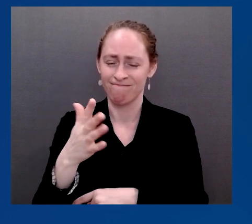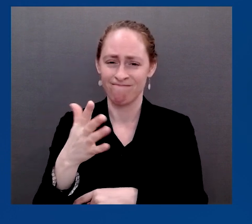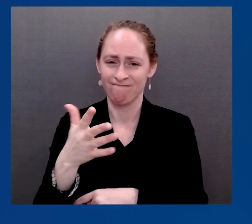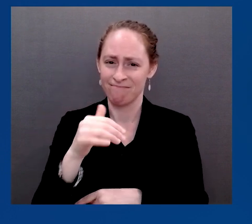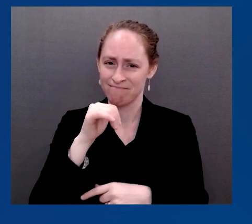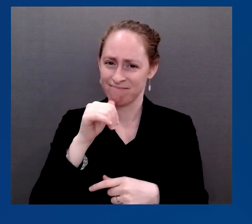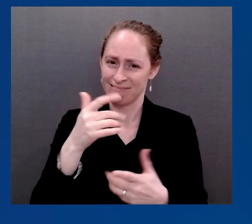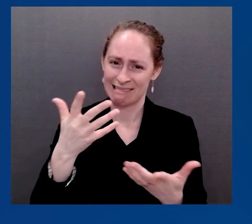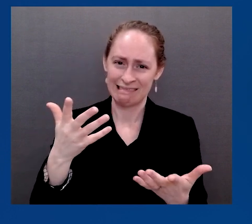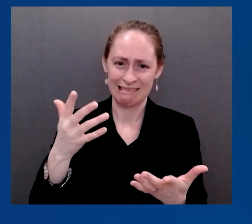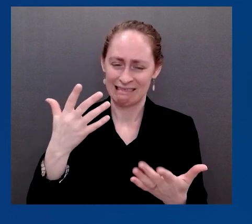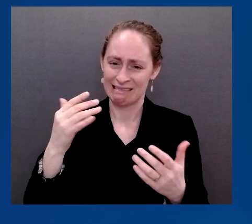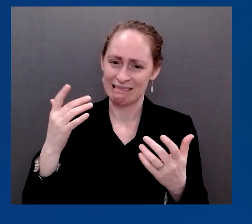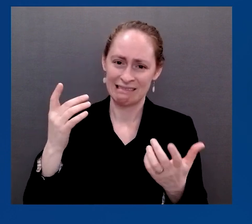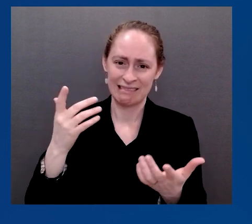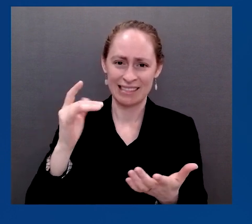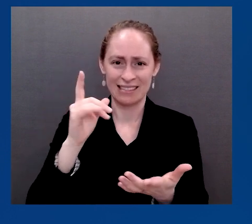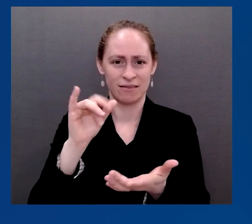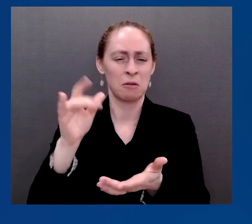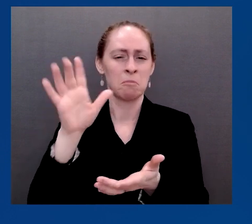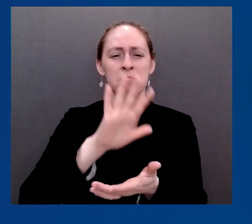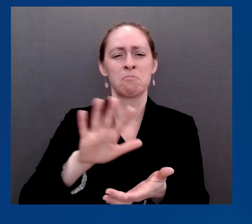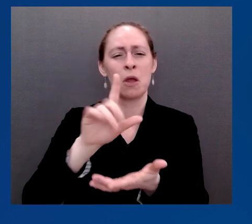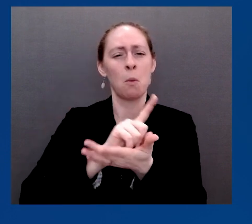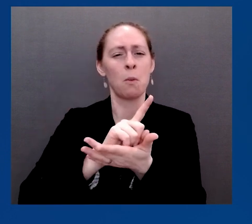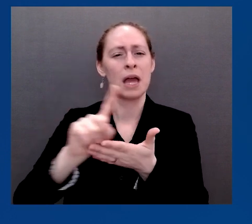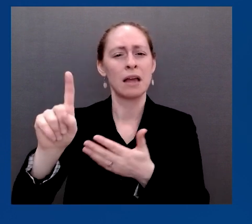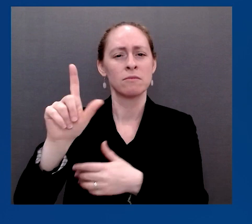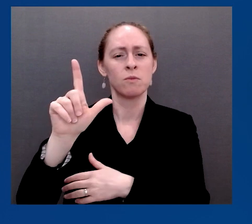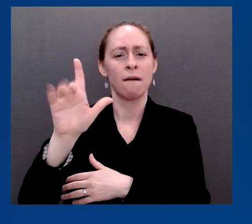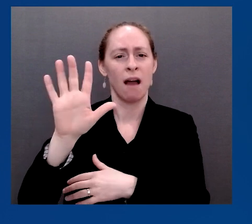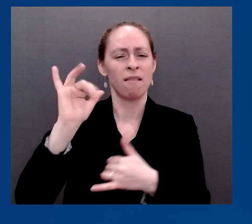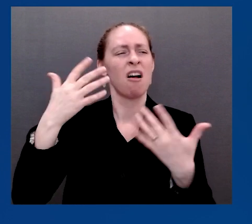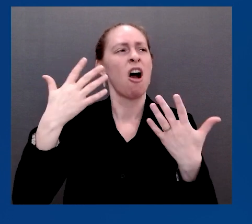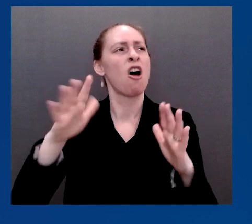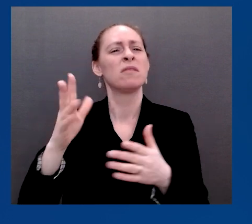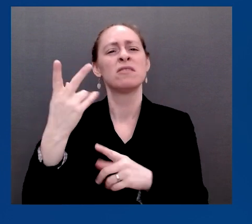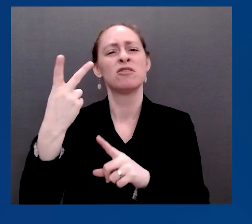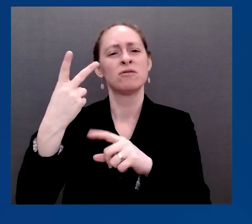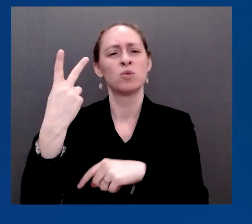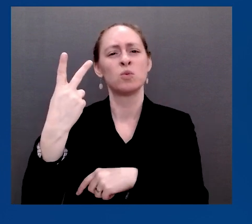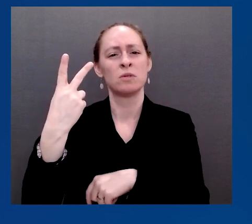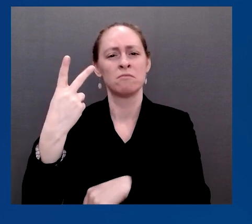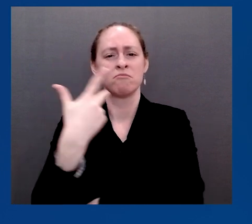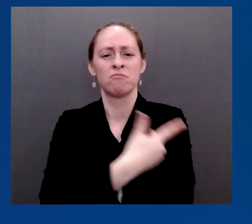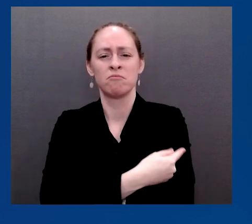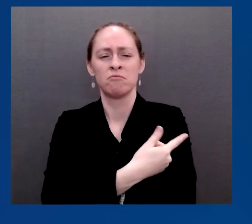If you look at the boost, it goes up substantially to 40 percent. But the critical data